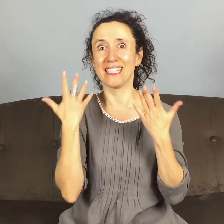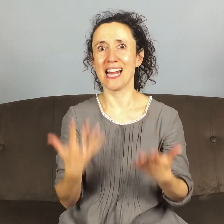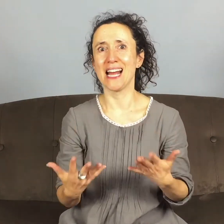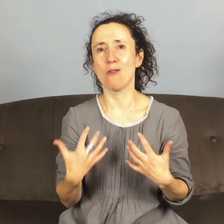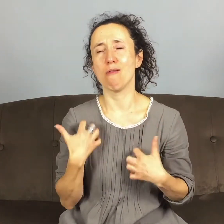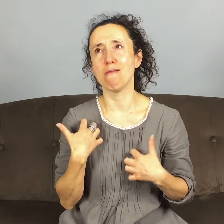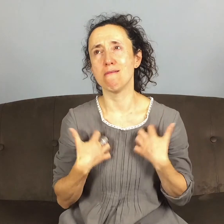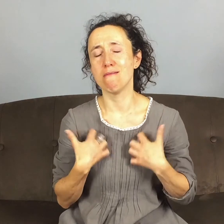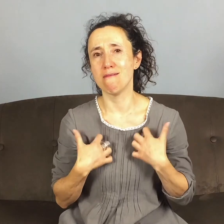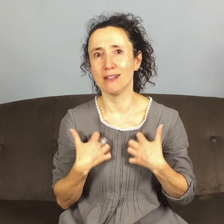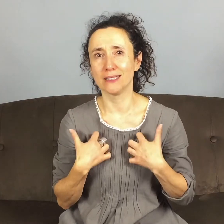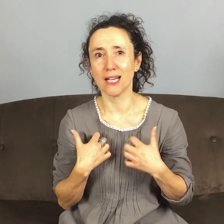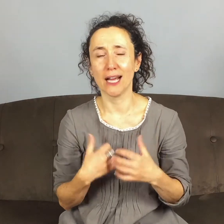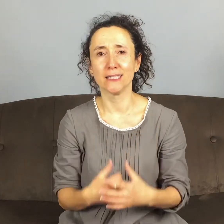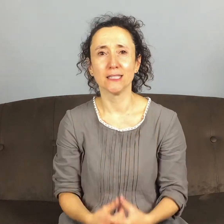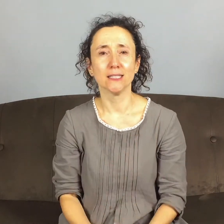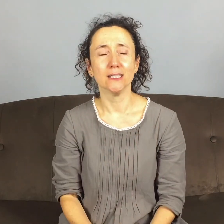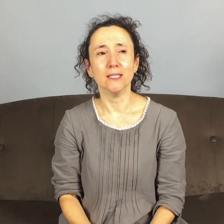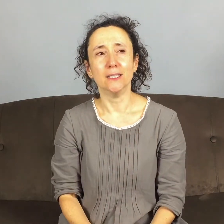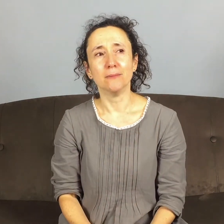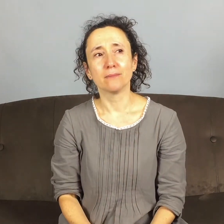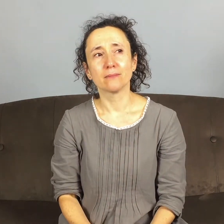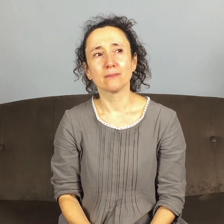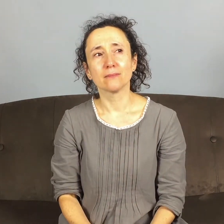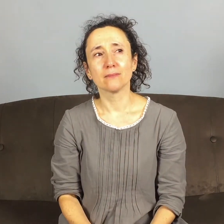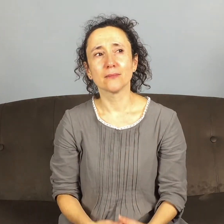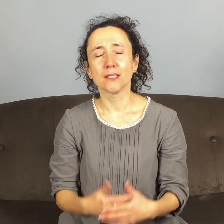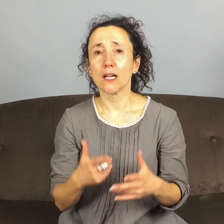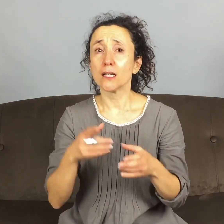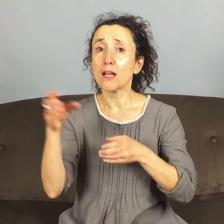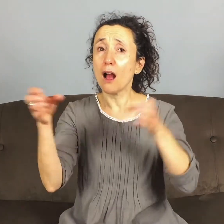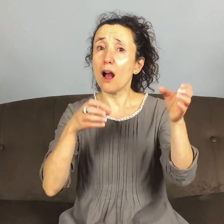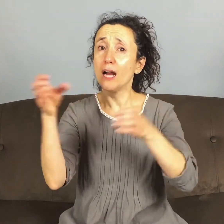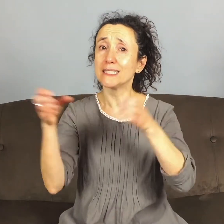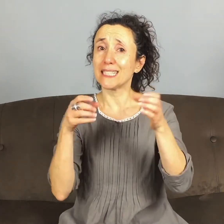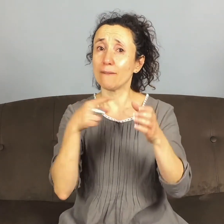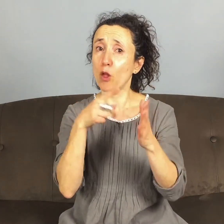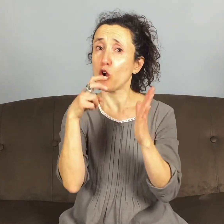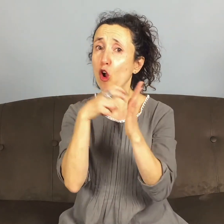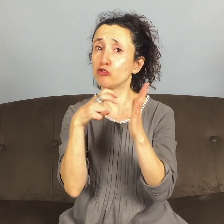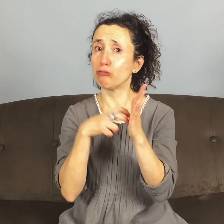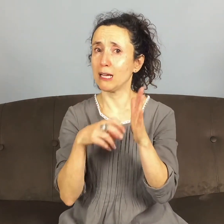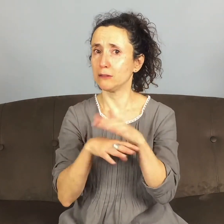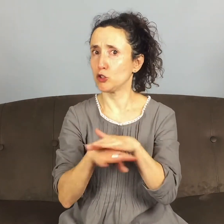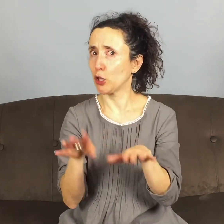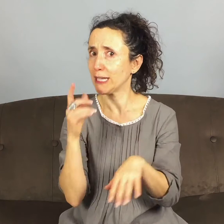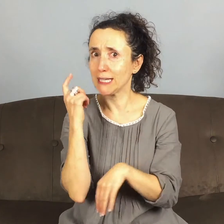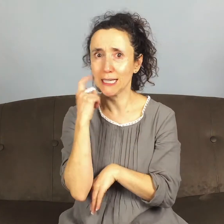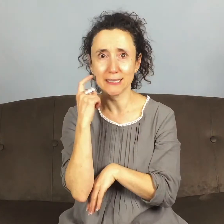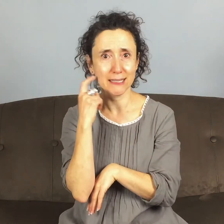And now, finally, everything has come together which is very exciting. Casting for “Contractions” wasn’t easy.